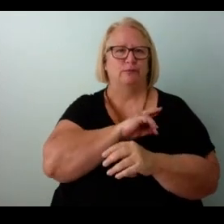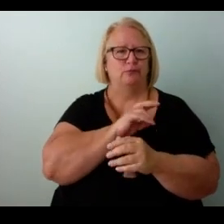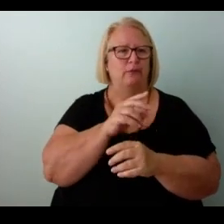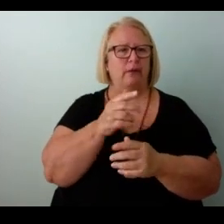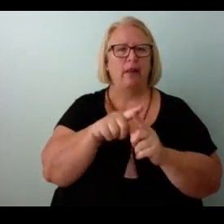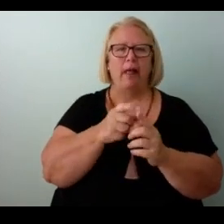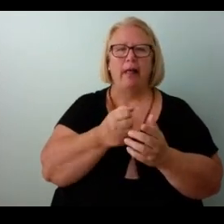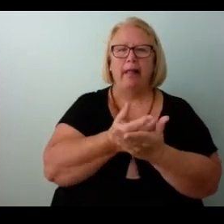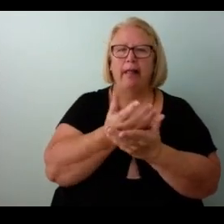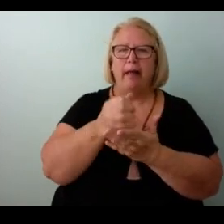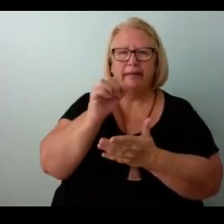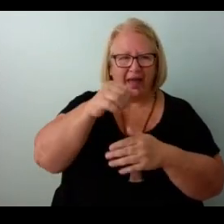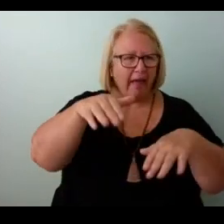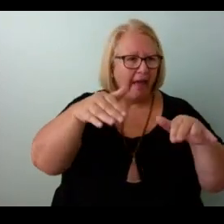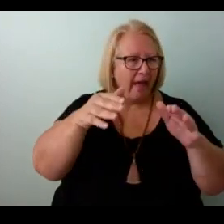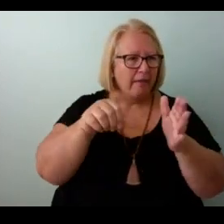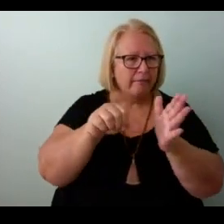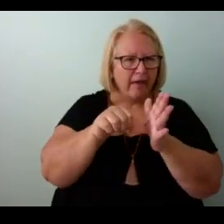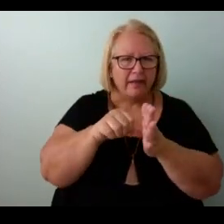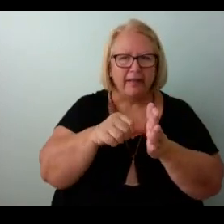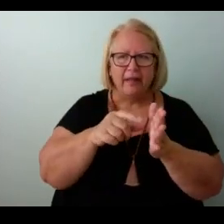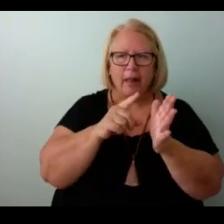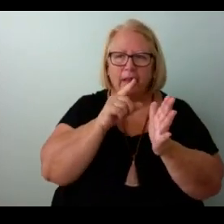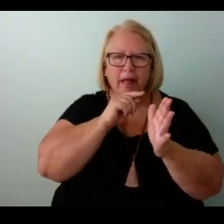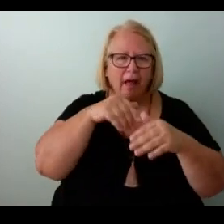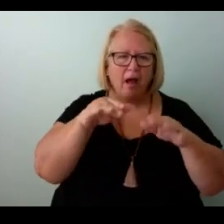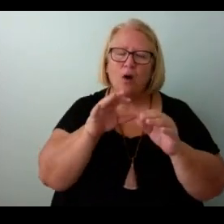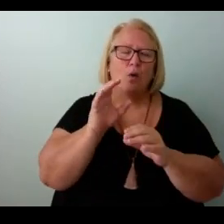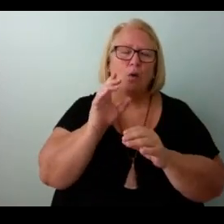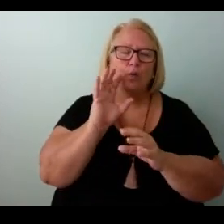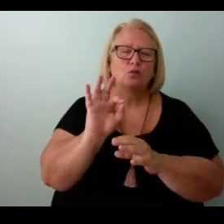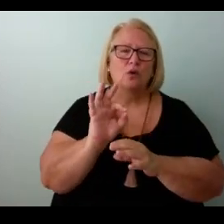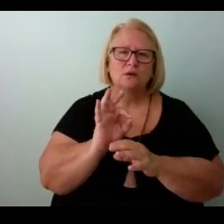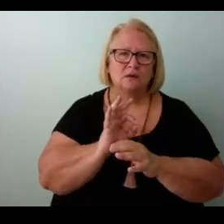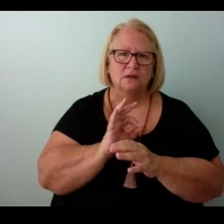Although it's probably a little bit of scare mongering and there has been news reports